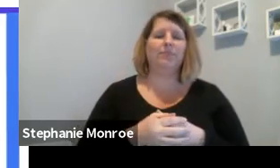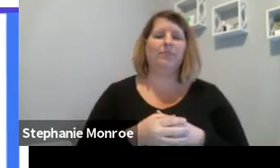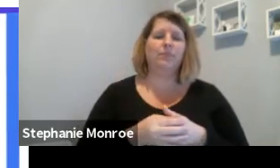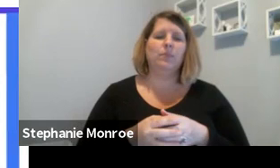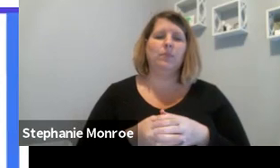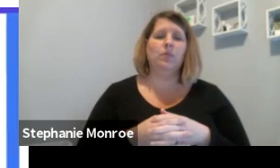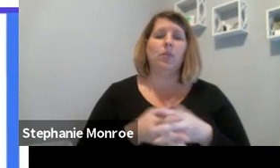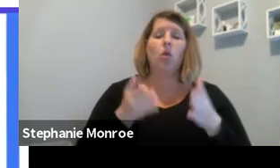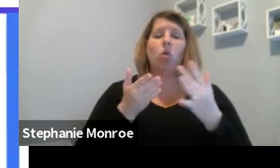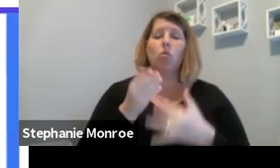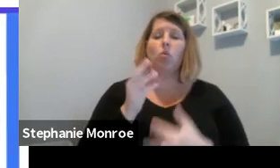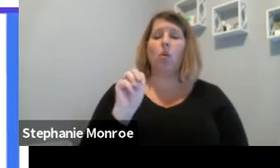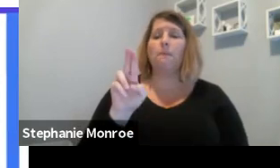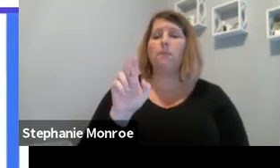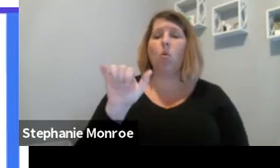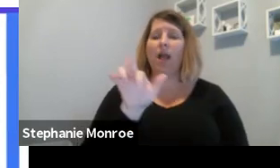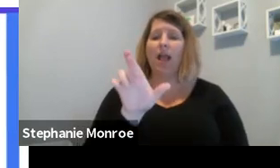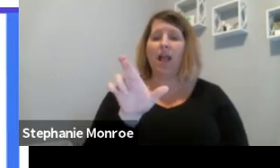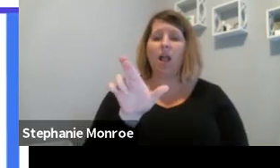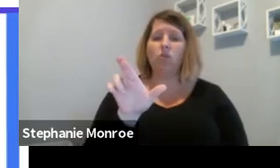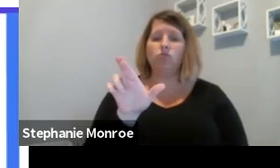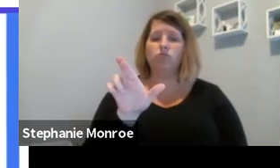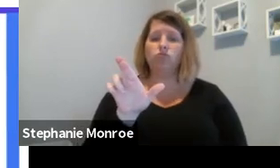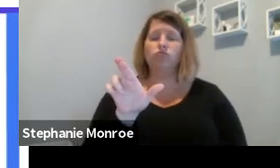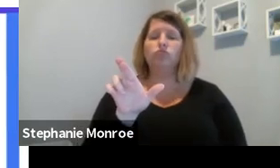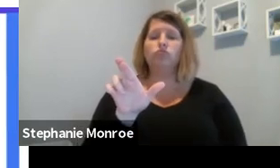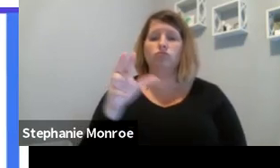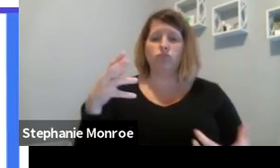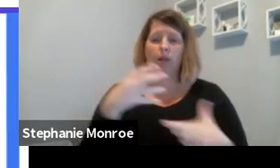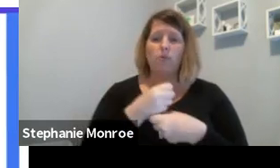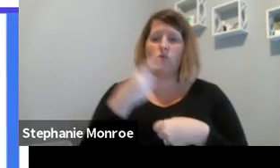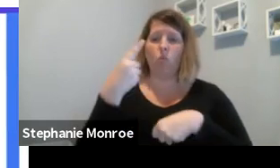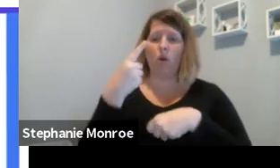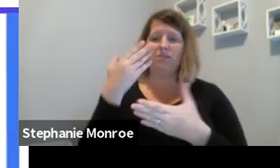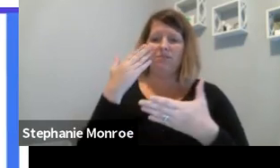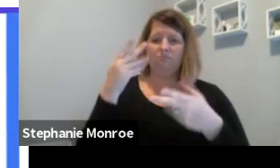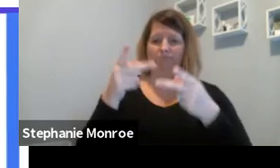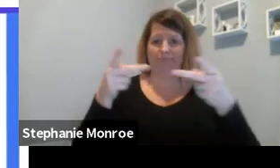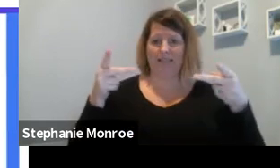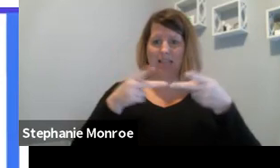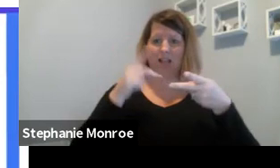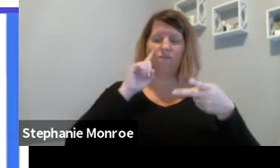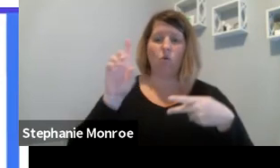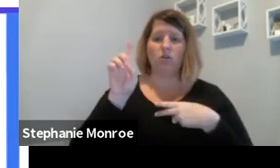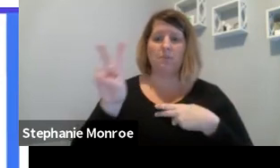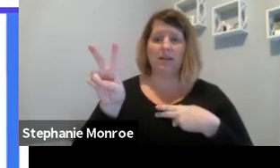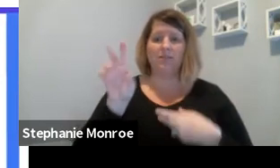Through MUJER's comprehensive one-stop domestic violence and sexual assault center,